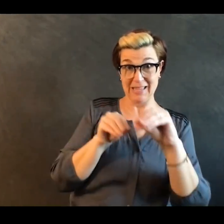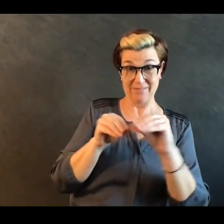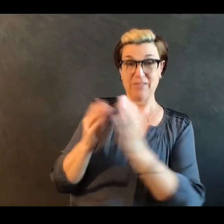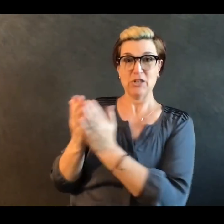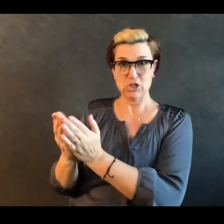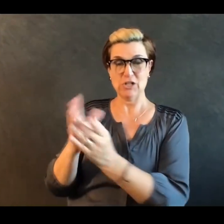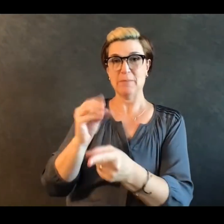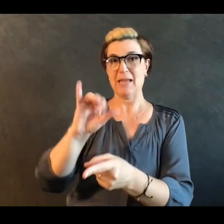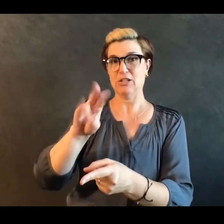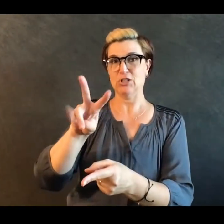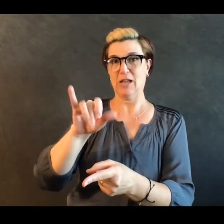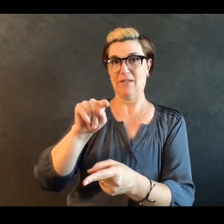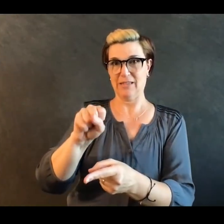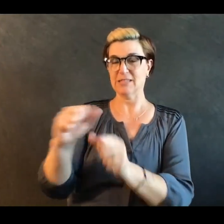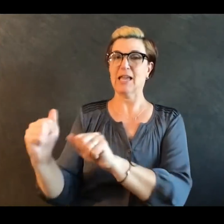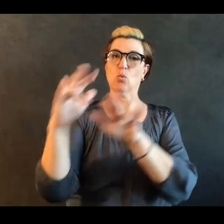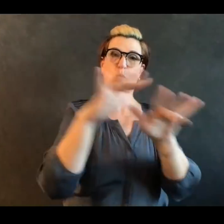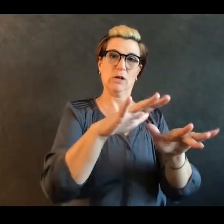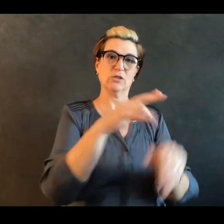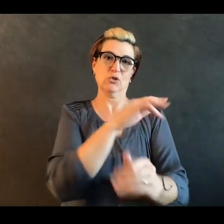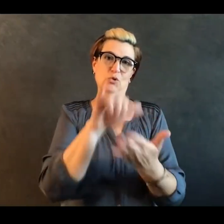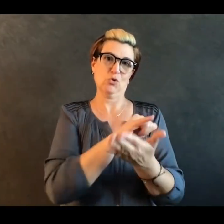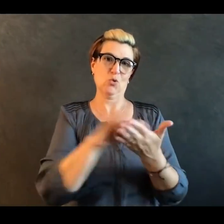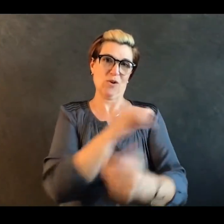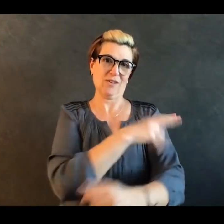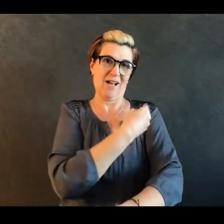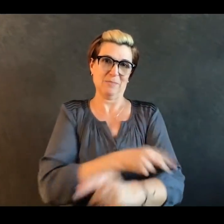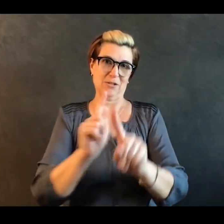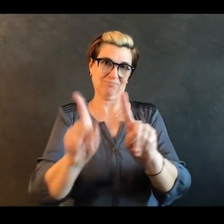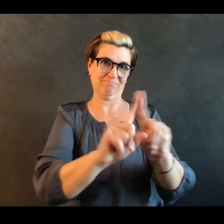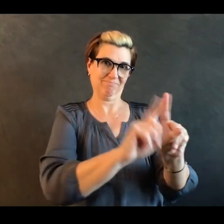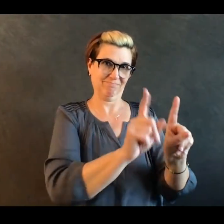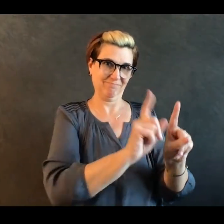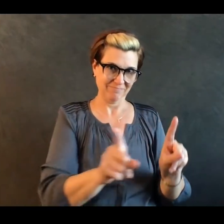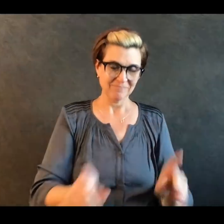New York with that mr. president I'll step aside but it's remarkable to think